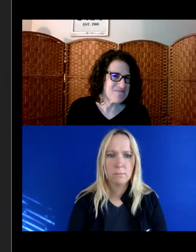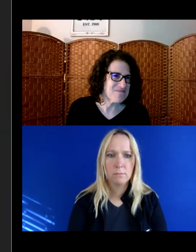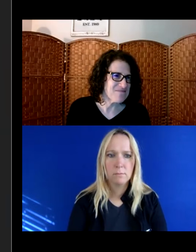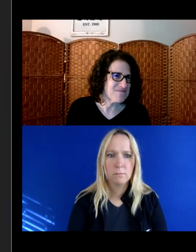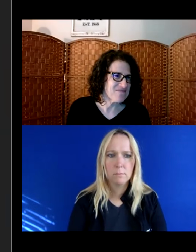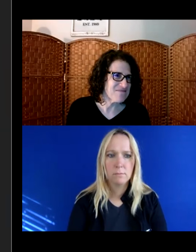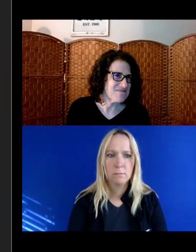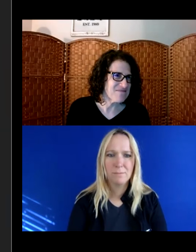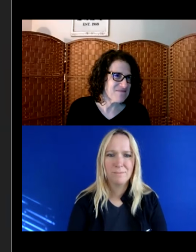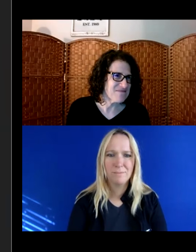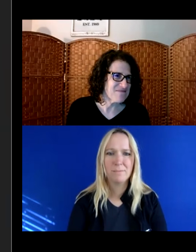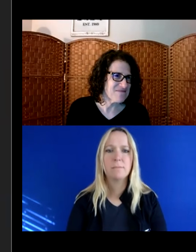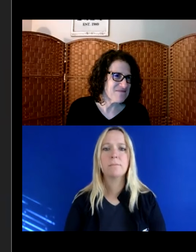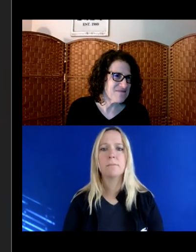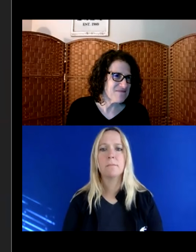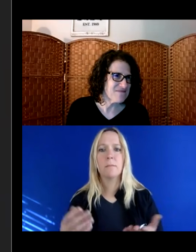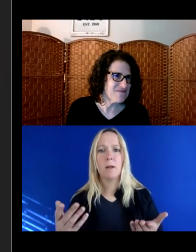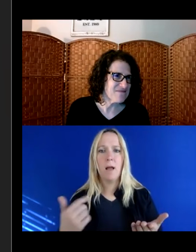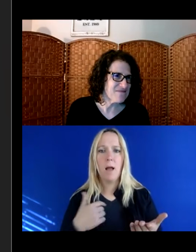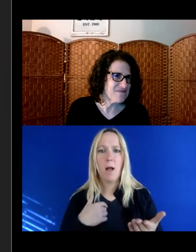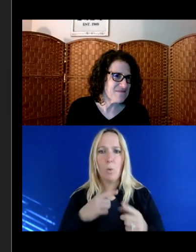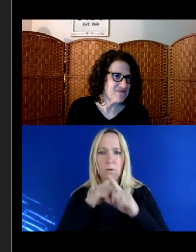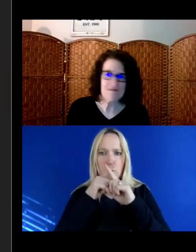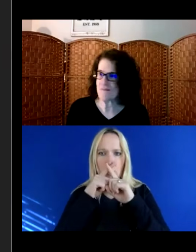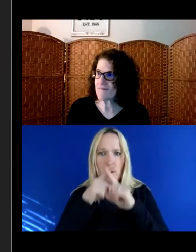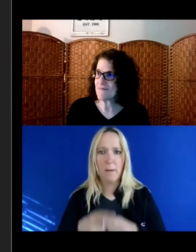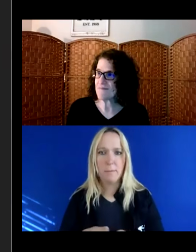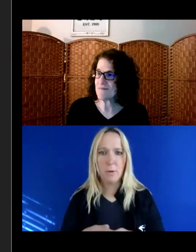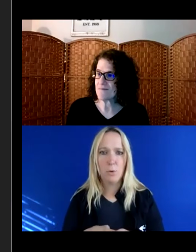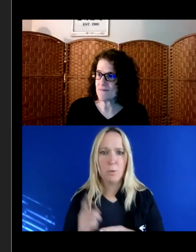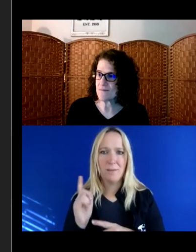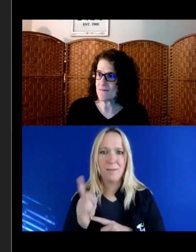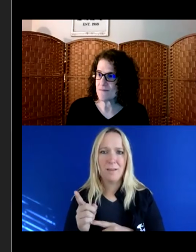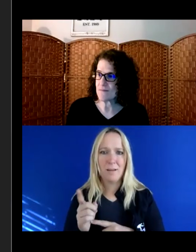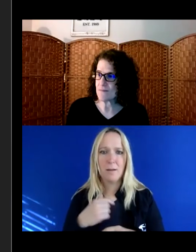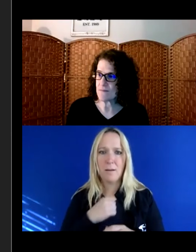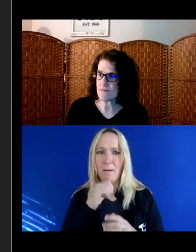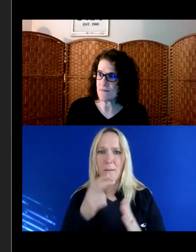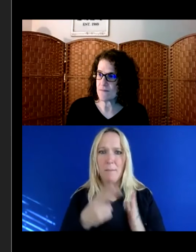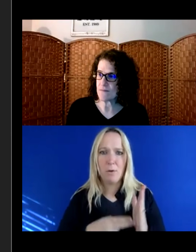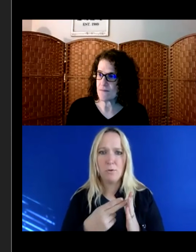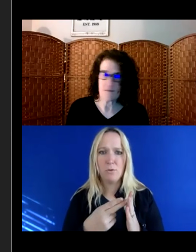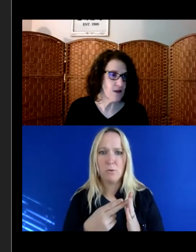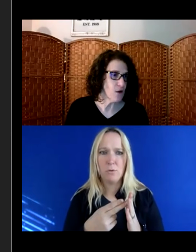I just thought I'd unmute for a second and say I'm not sure today if we have anyone who cannot see the video.